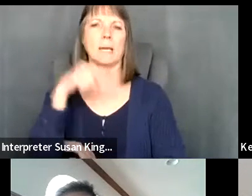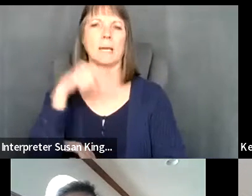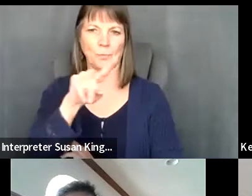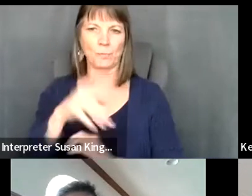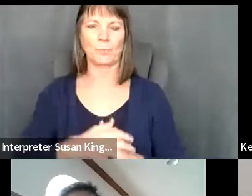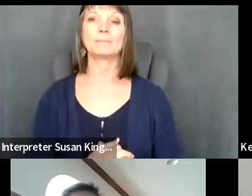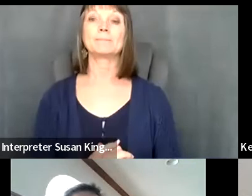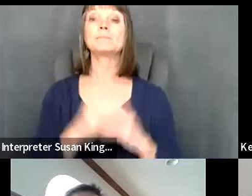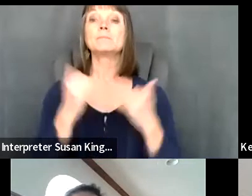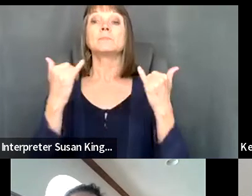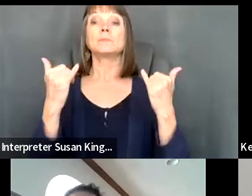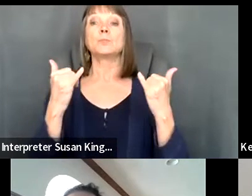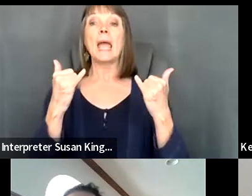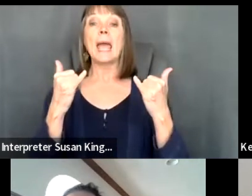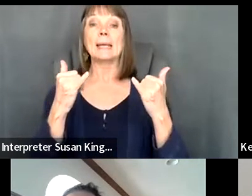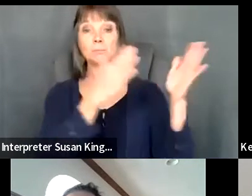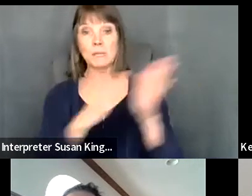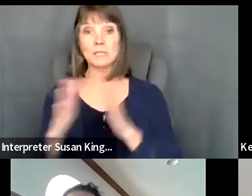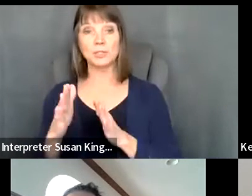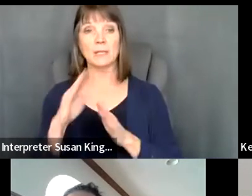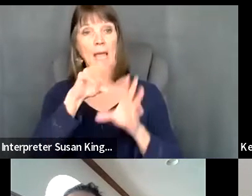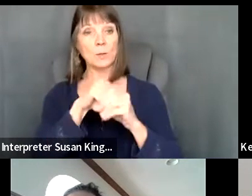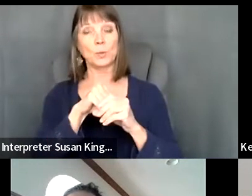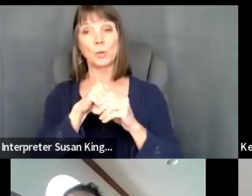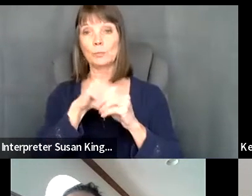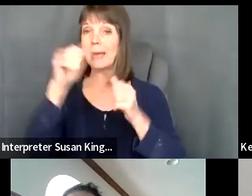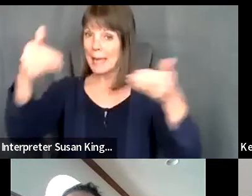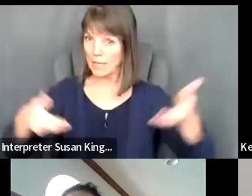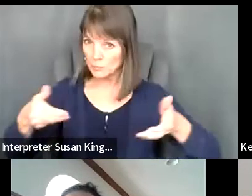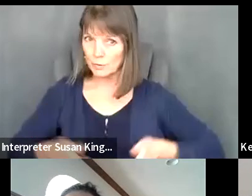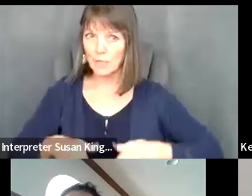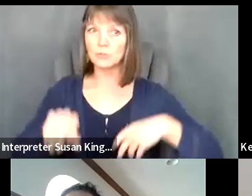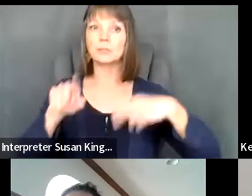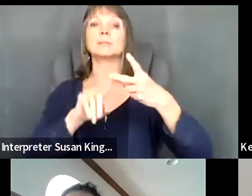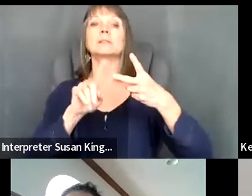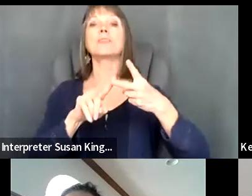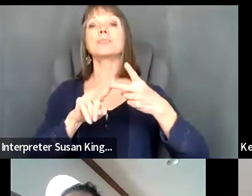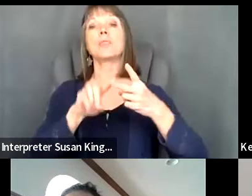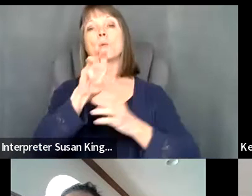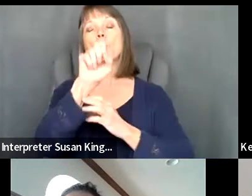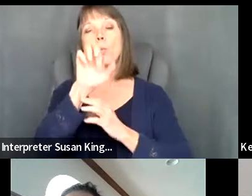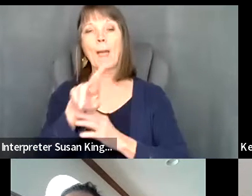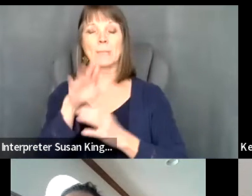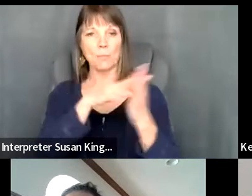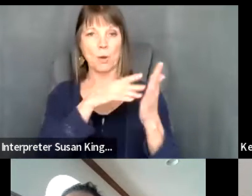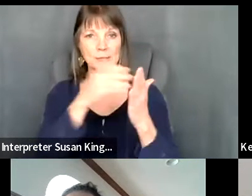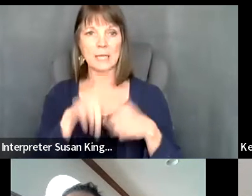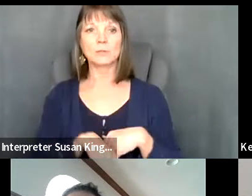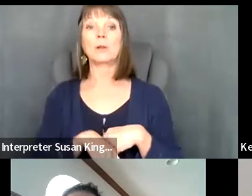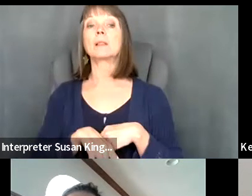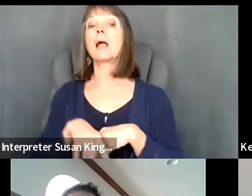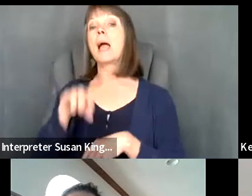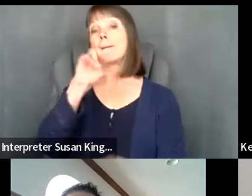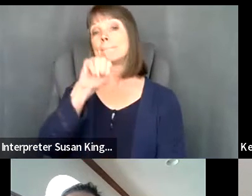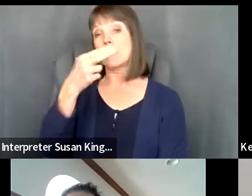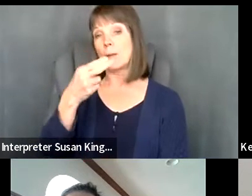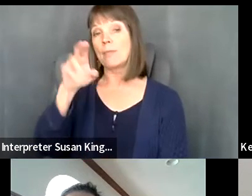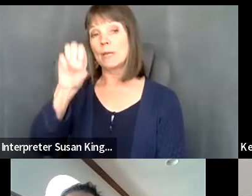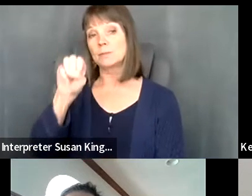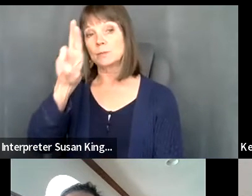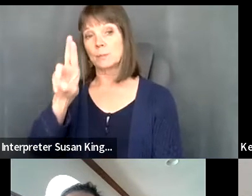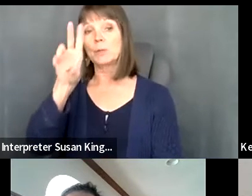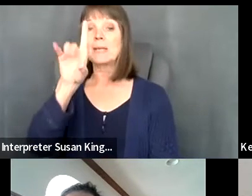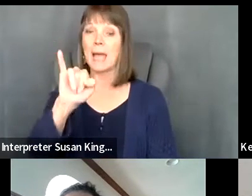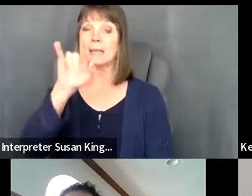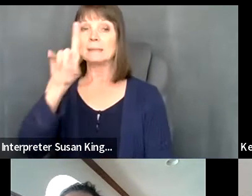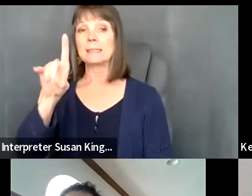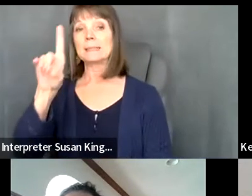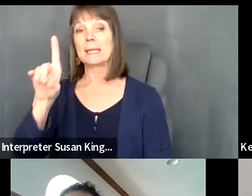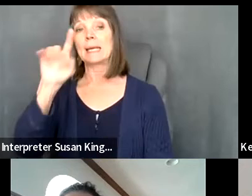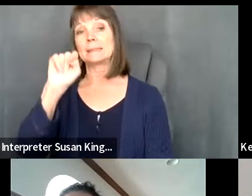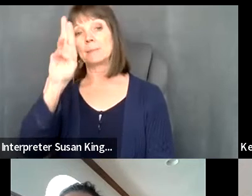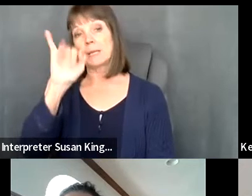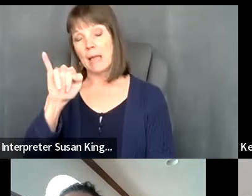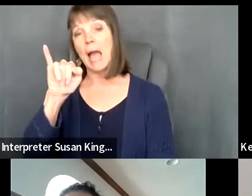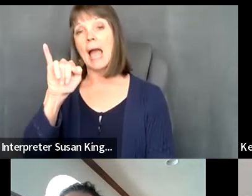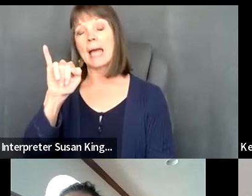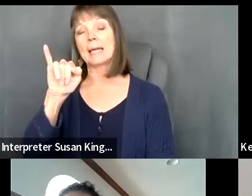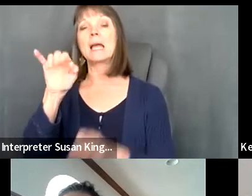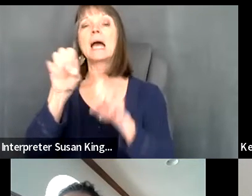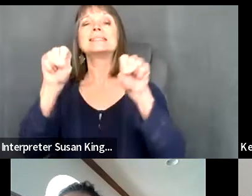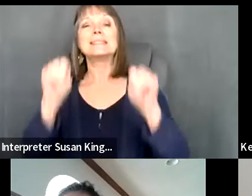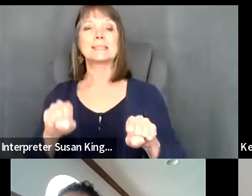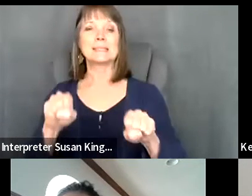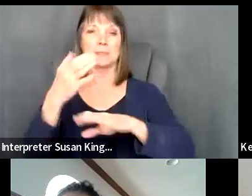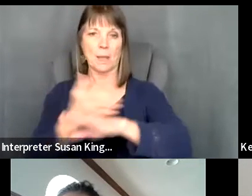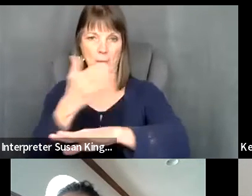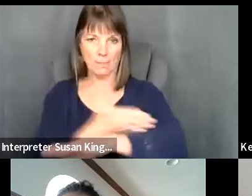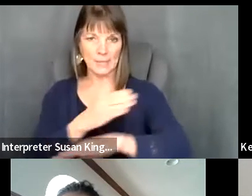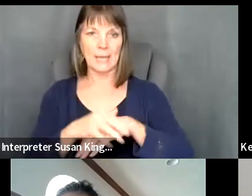Dina Reynolds: Today's agenda topics include introductions. The Webinar schedule and mental health substance, use, intellectual and developmental disabilities and traumatic brain injury system updates